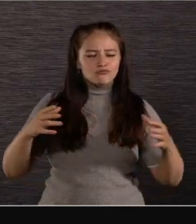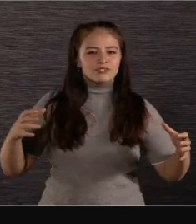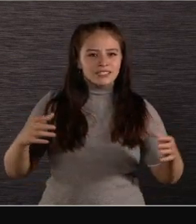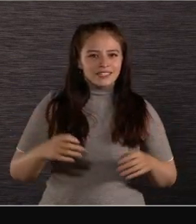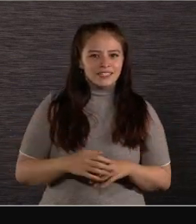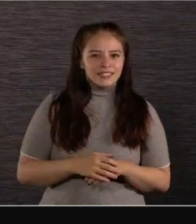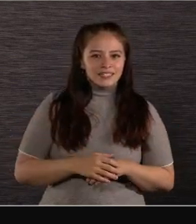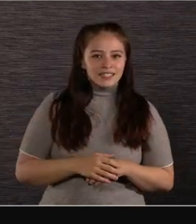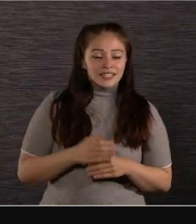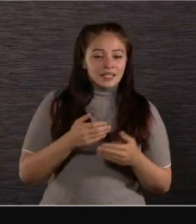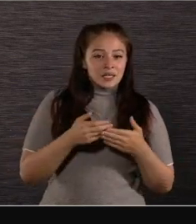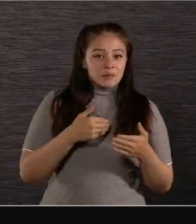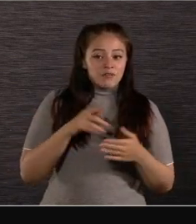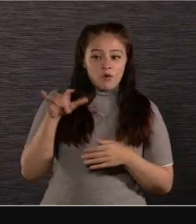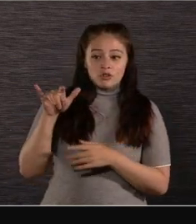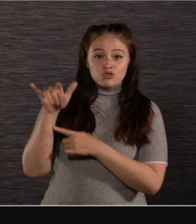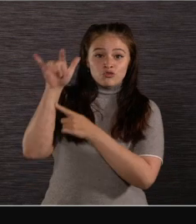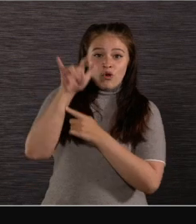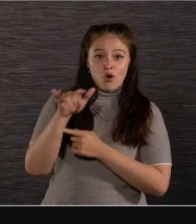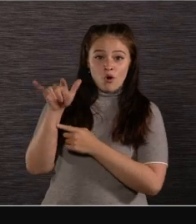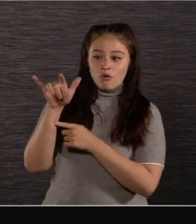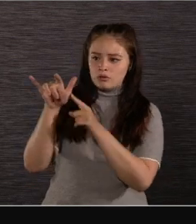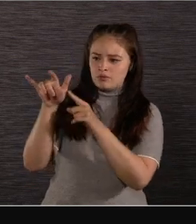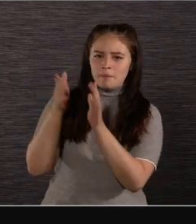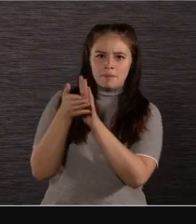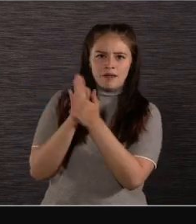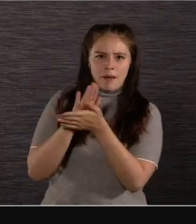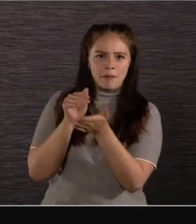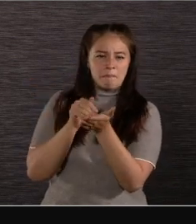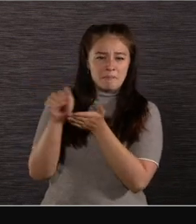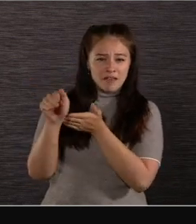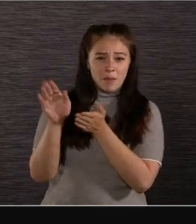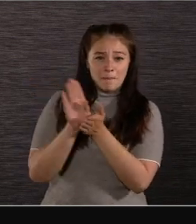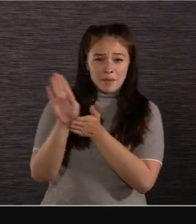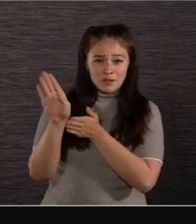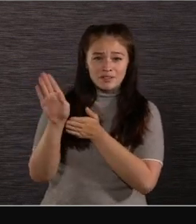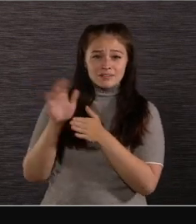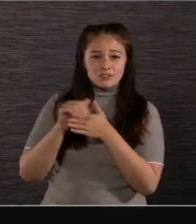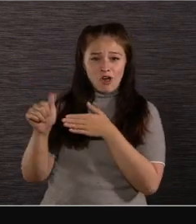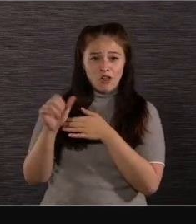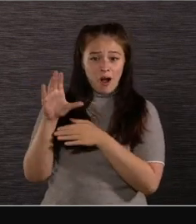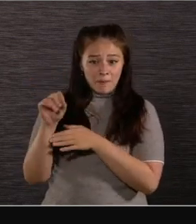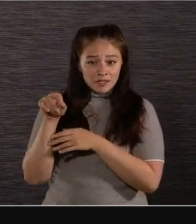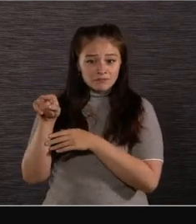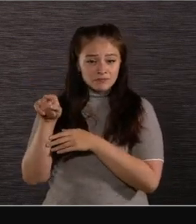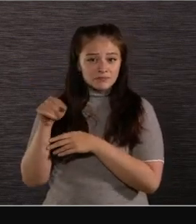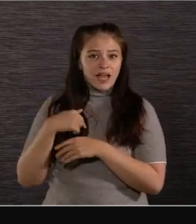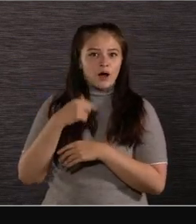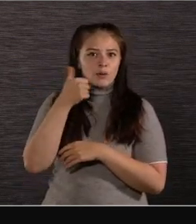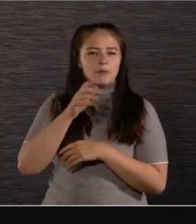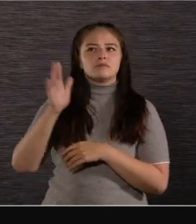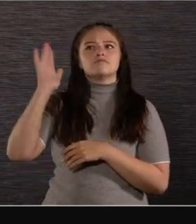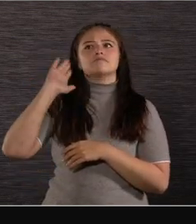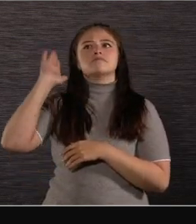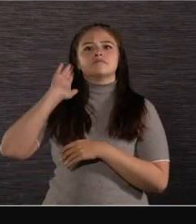Before drones became a billion dollar industry. I remember when DJI announced their first Phantom drone